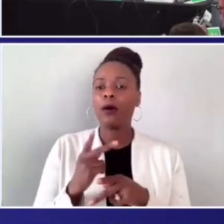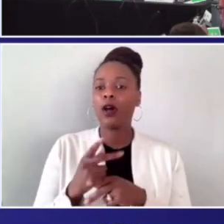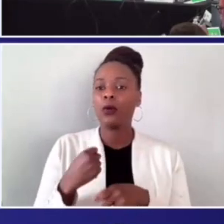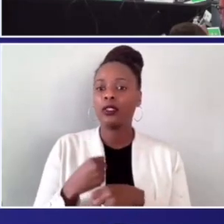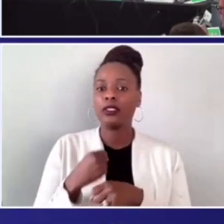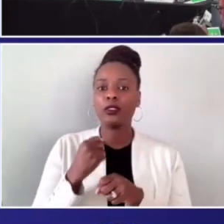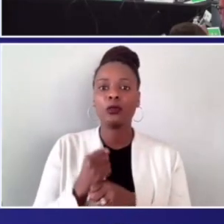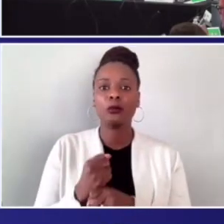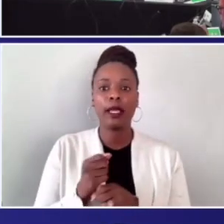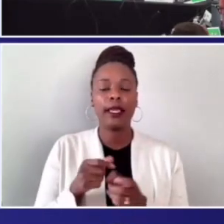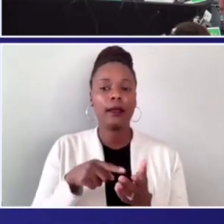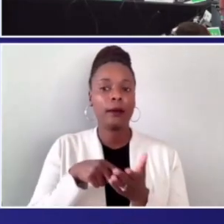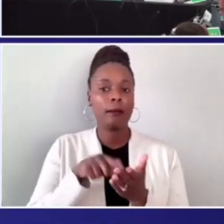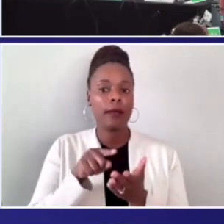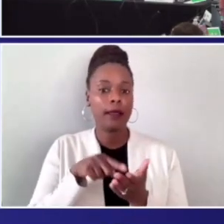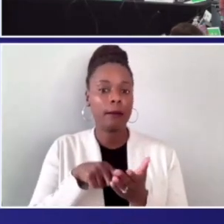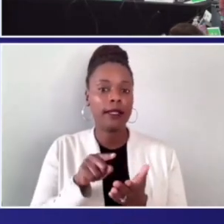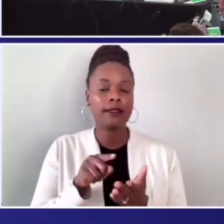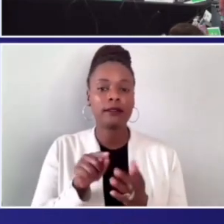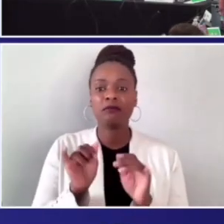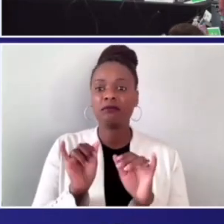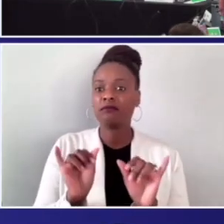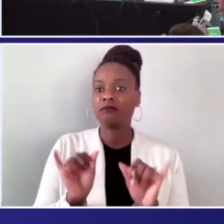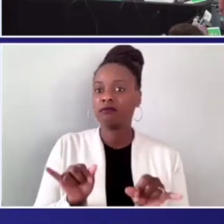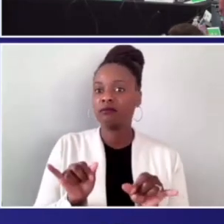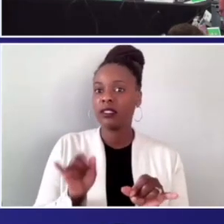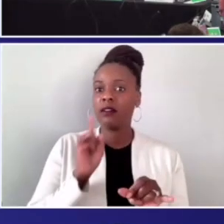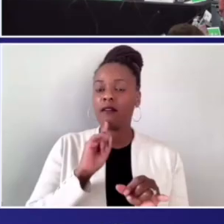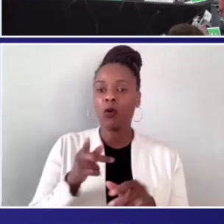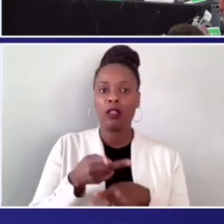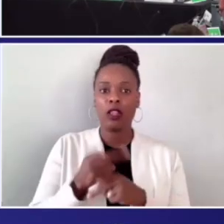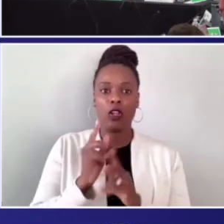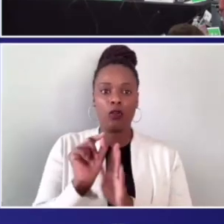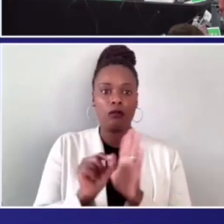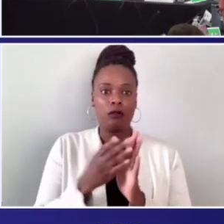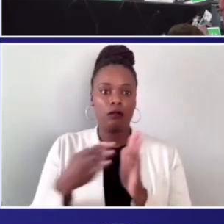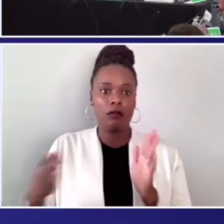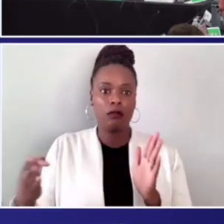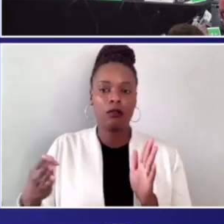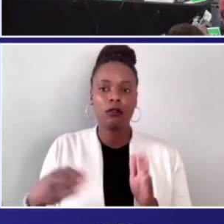monthly payments that remain the same over the life of the loan on their loans over a defined period.